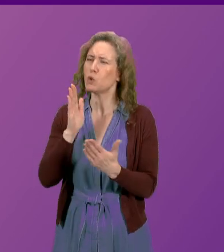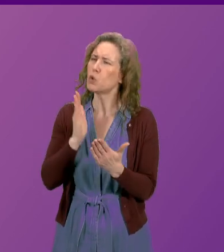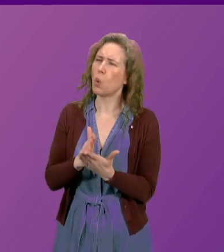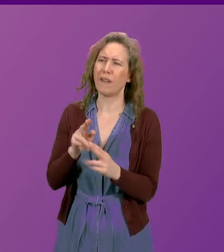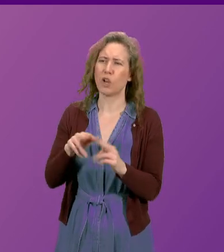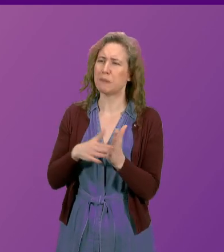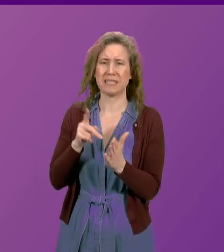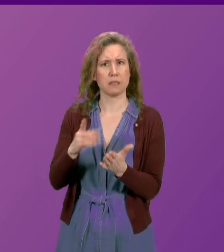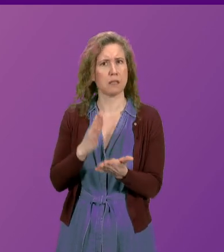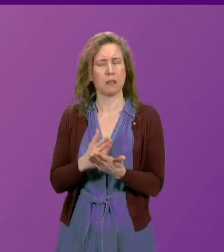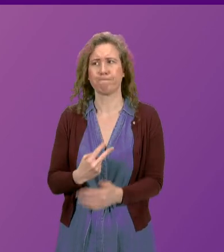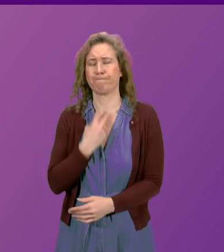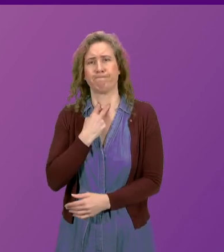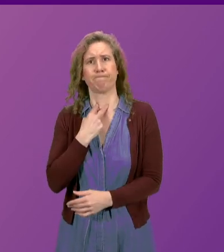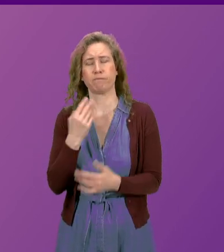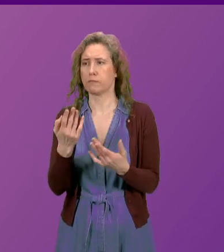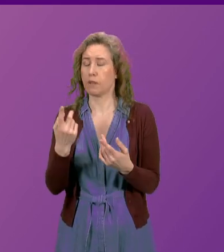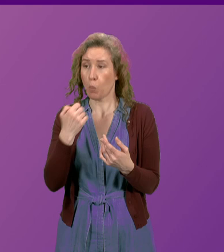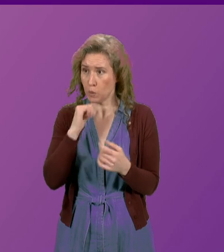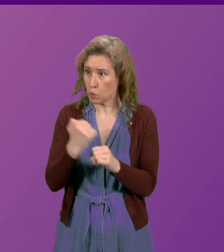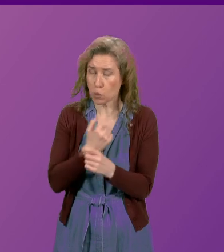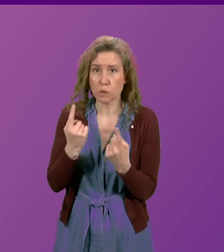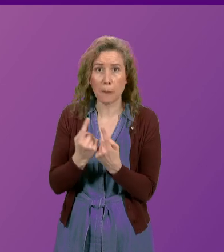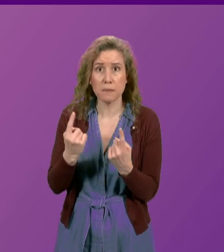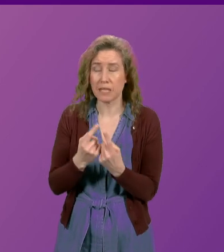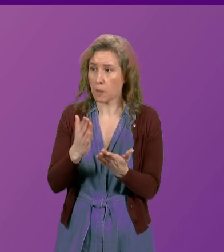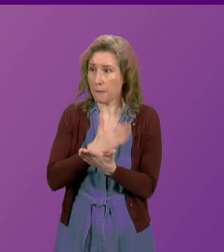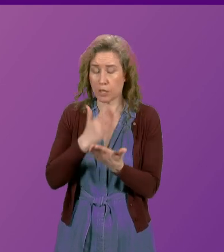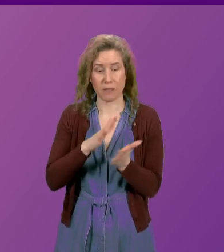cut is a regressive, retrograde step. Will he do something to ensure that the MCR Pathways scheme